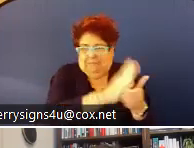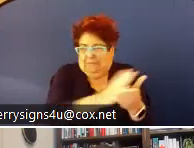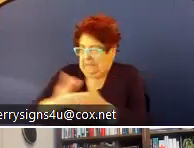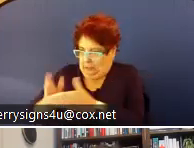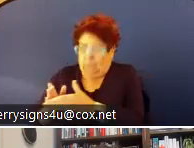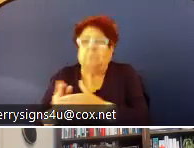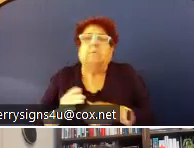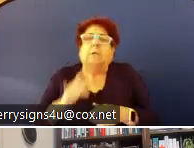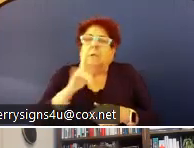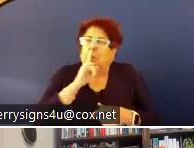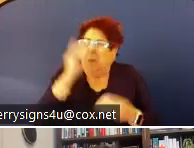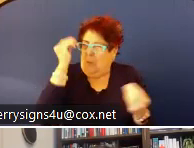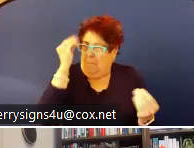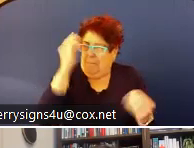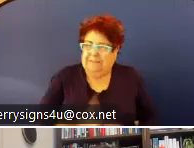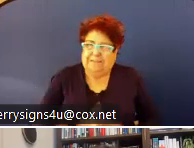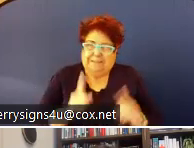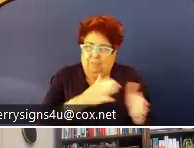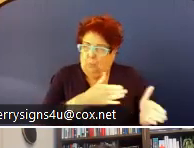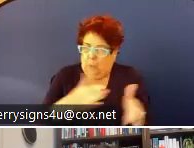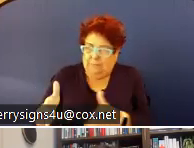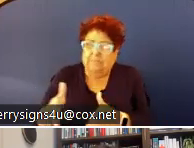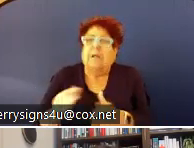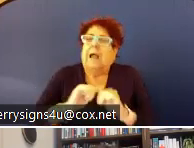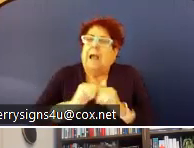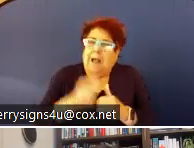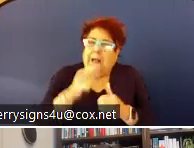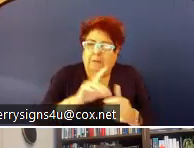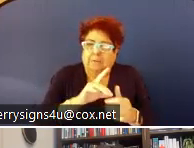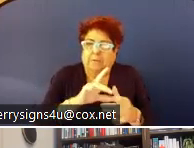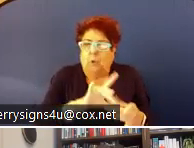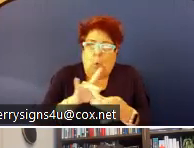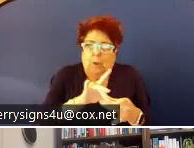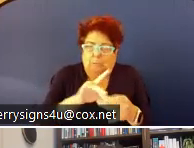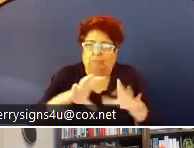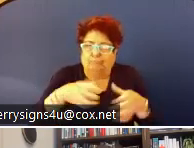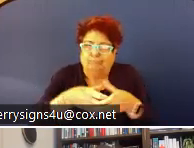different iterations of how this coalition has evolved and will talk more about that.